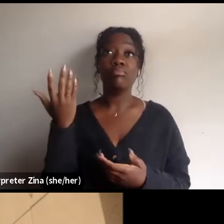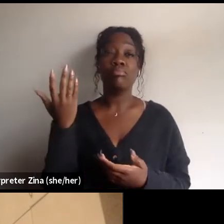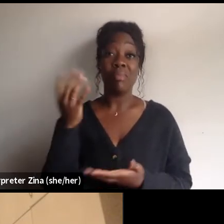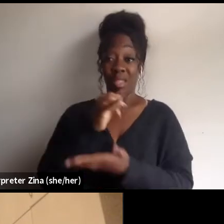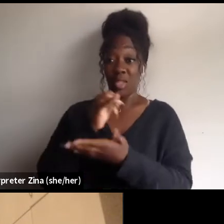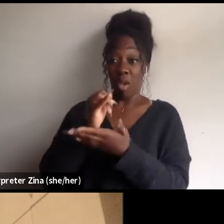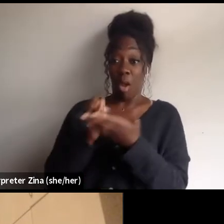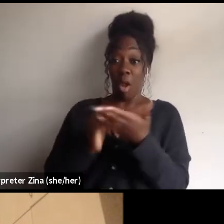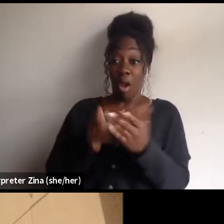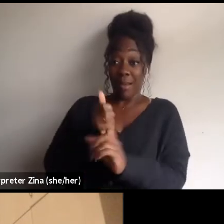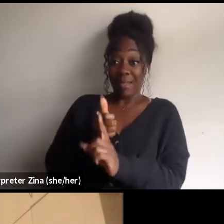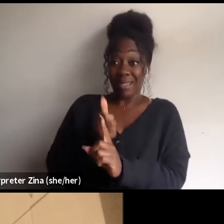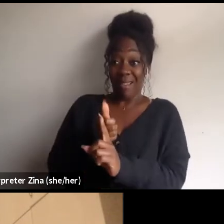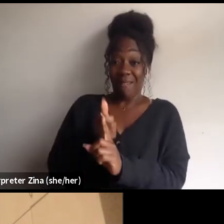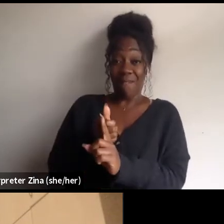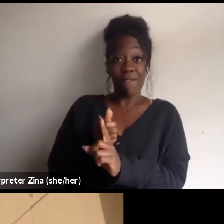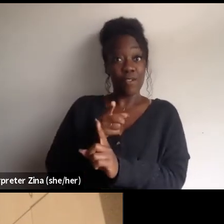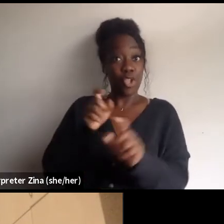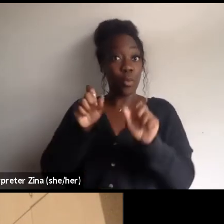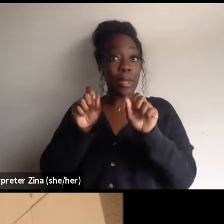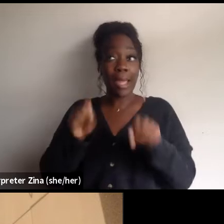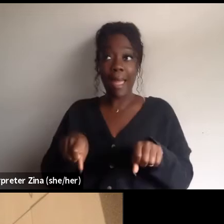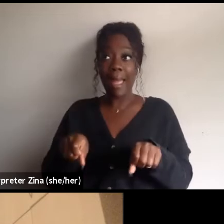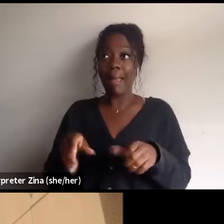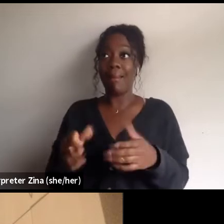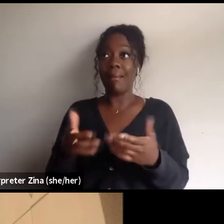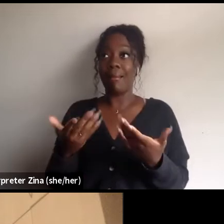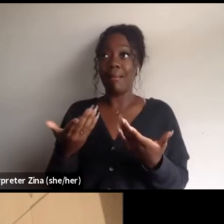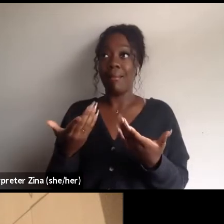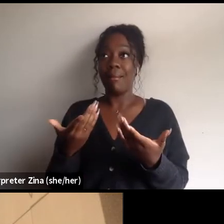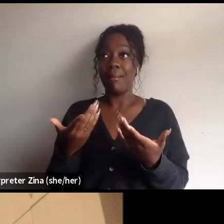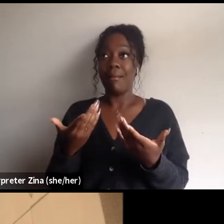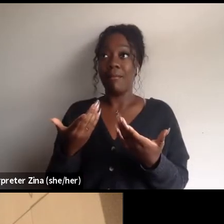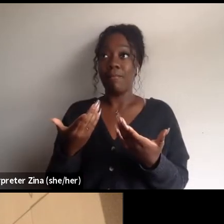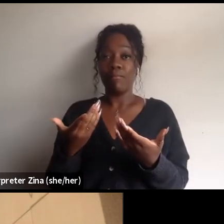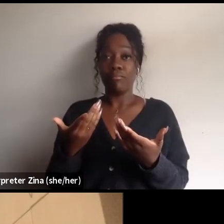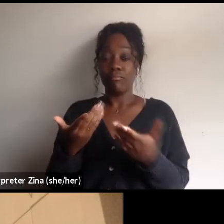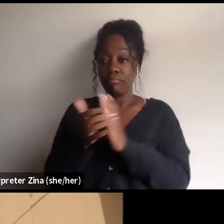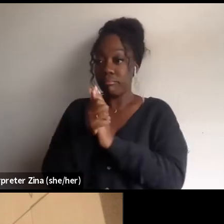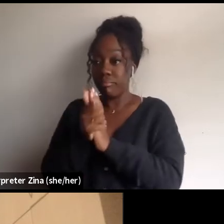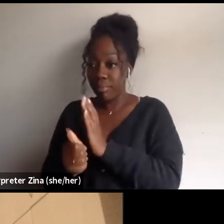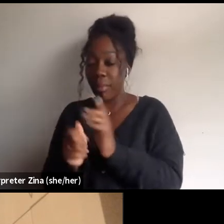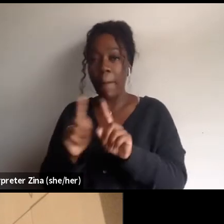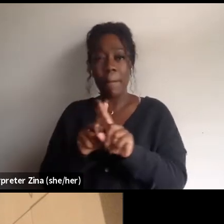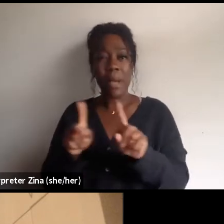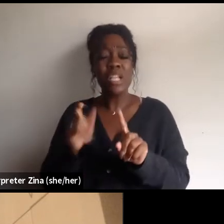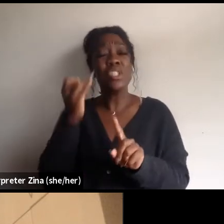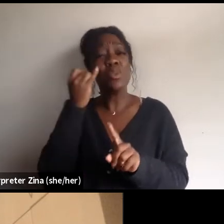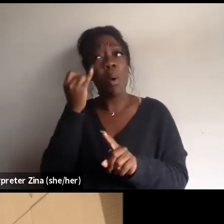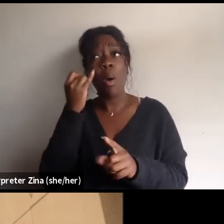a particular genre, but there's nothing to stop you from going to understand composition